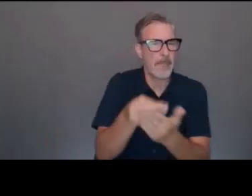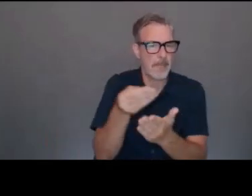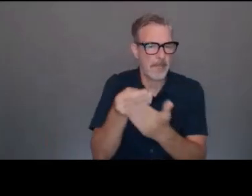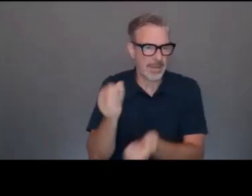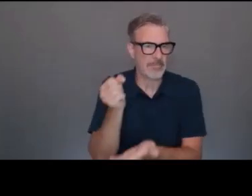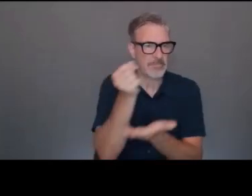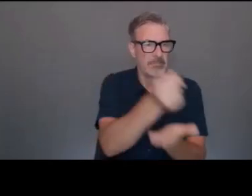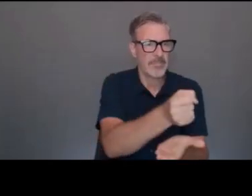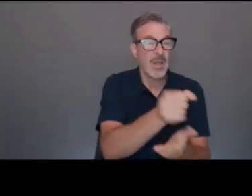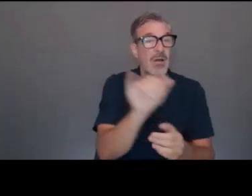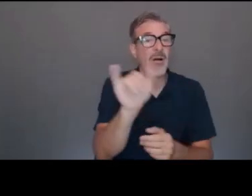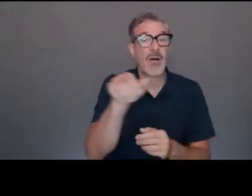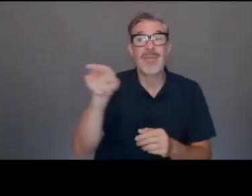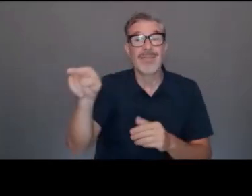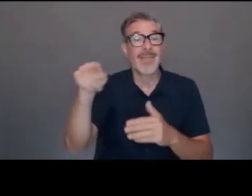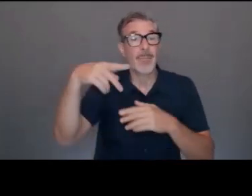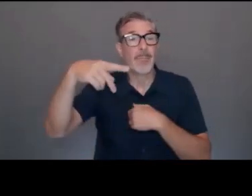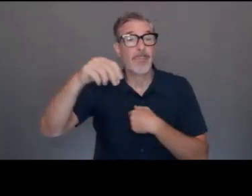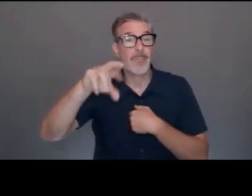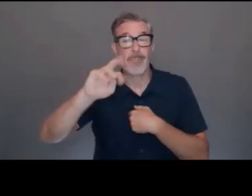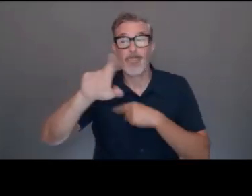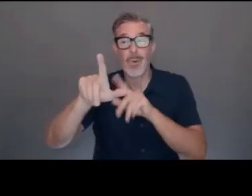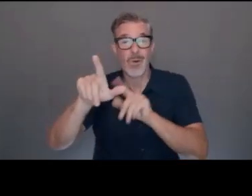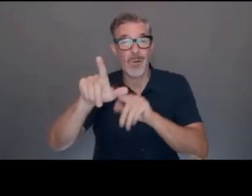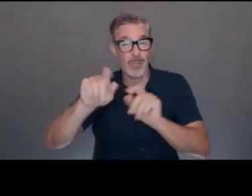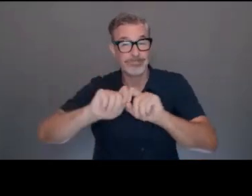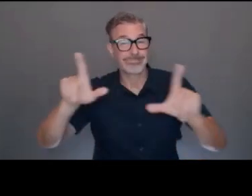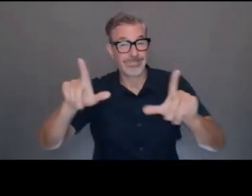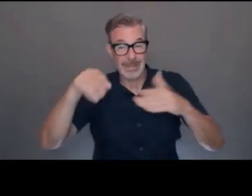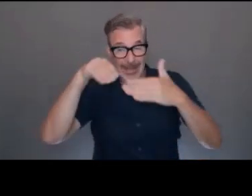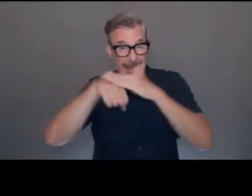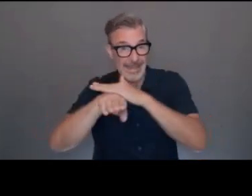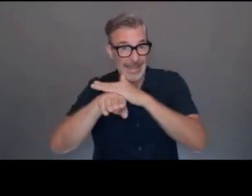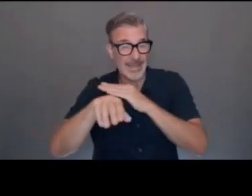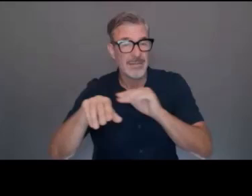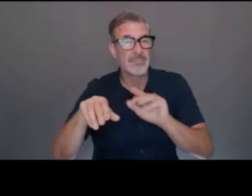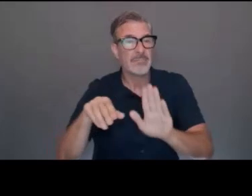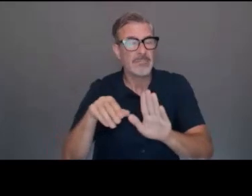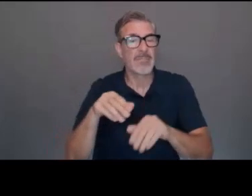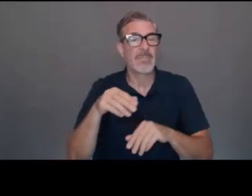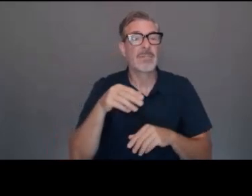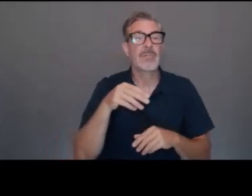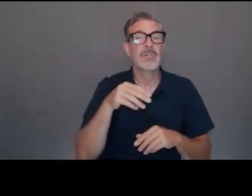we will also exceptionally be accepting retroactive expenses incurred between